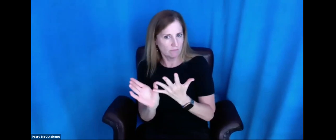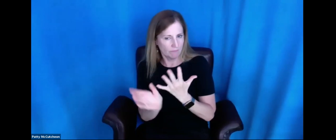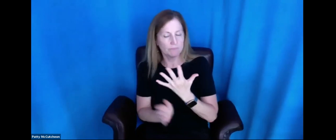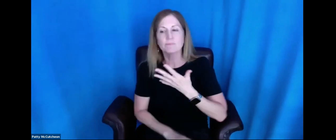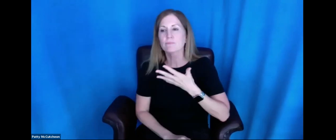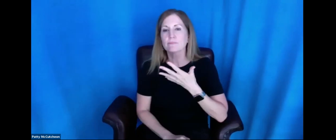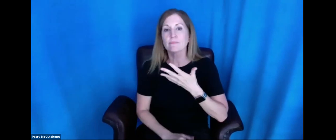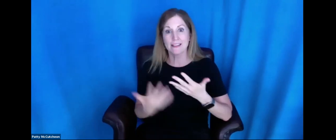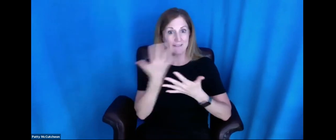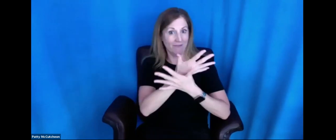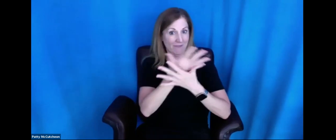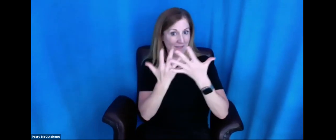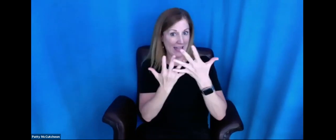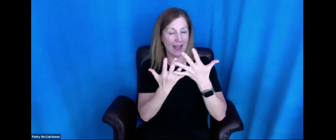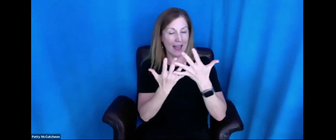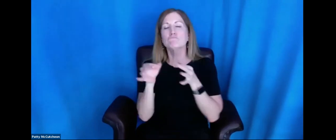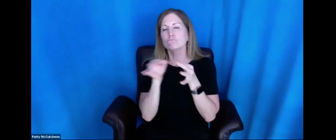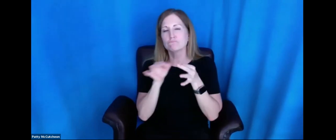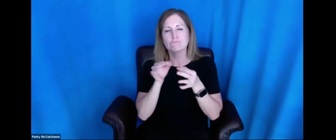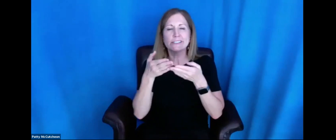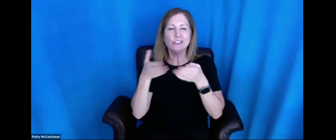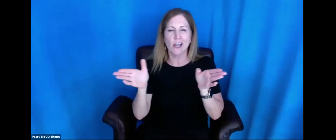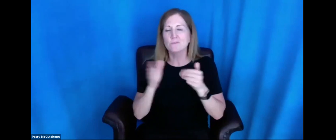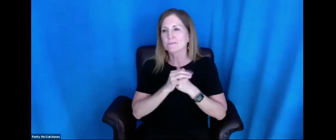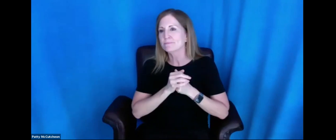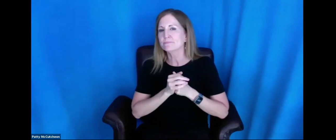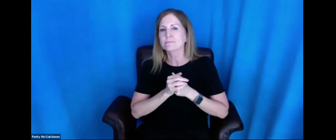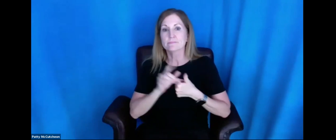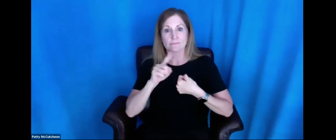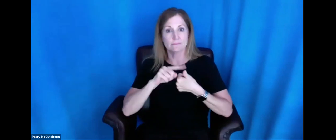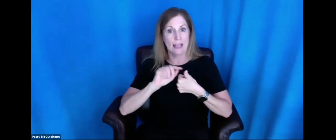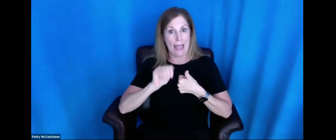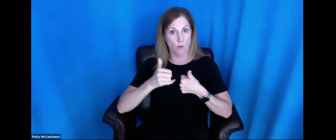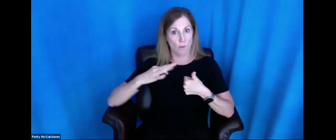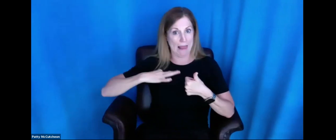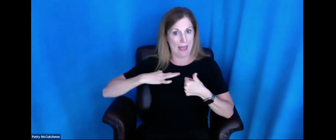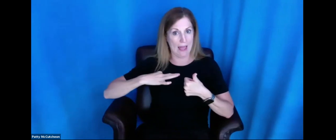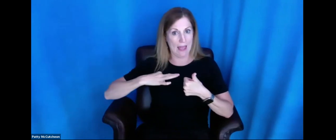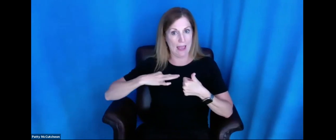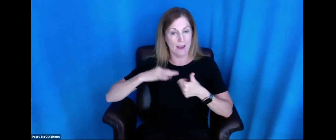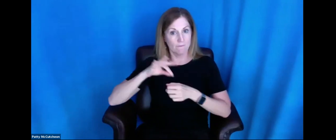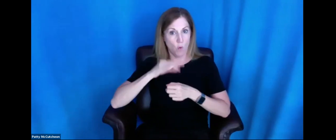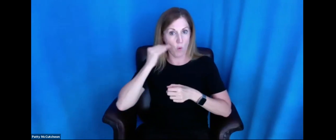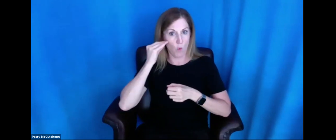What those are generally are, how to apply to vote at home.